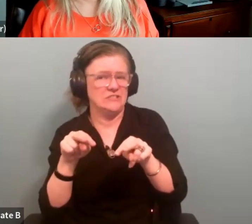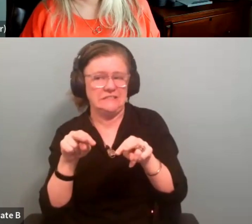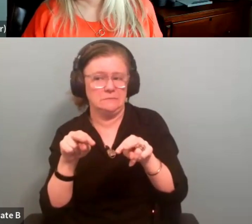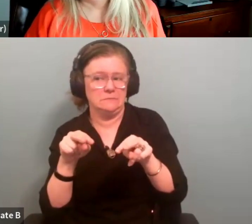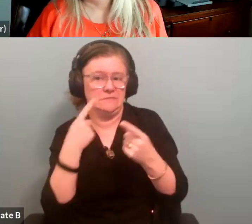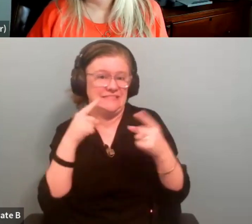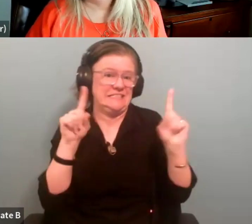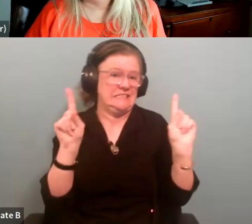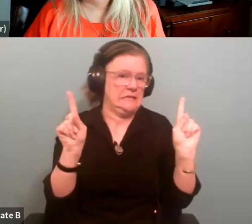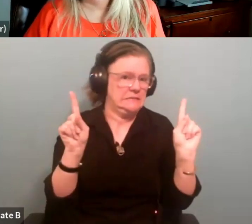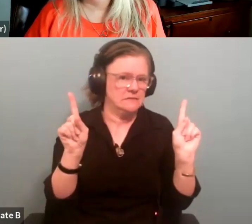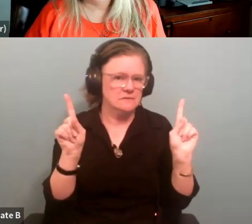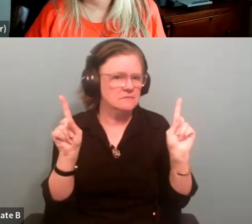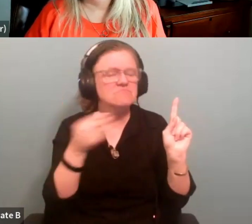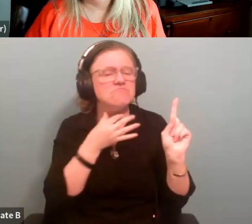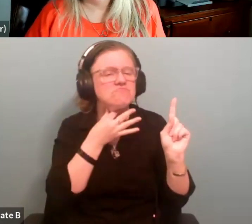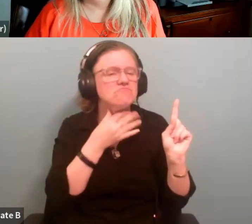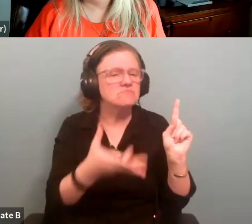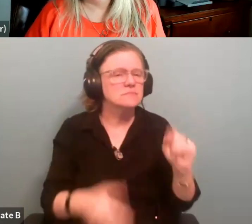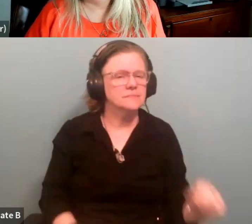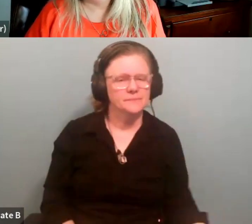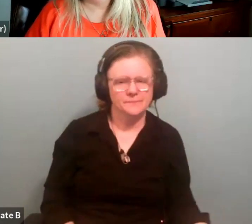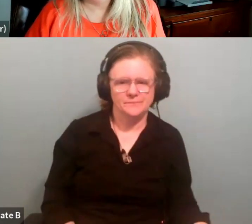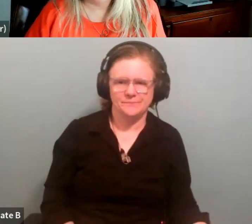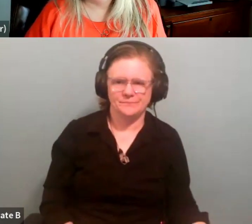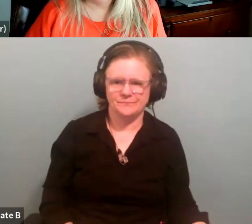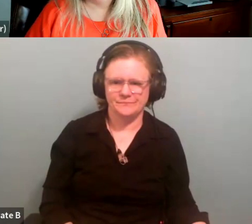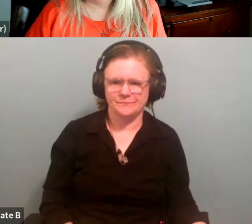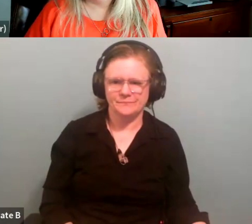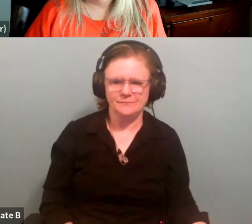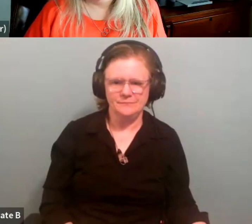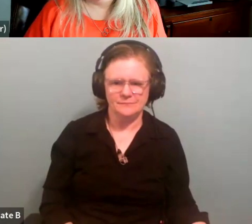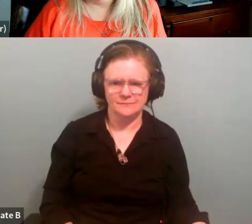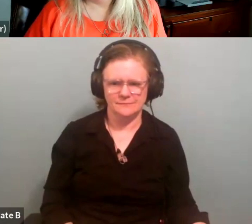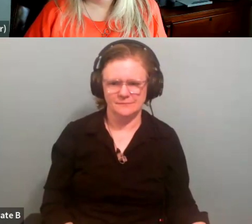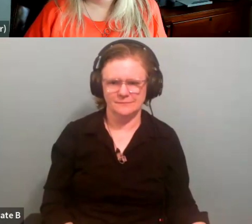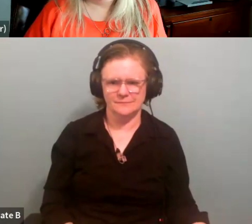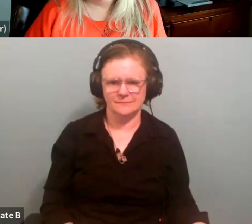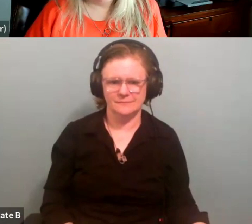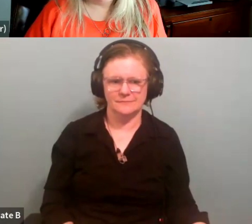that wraparound happens? Can you point to any best practice there? Kim Estep: Absolutely. I think